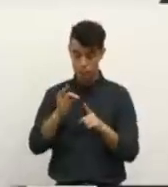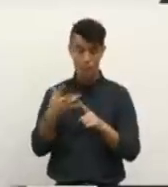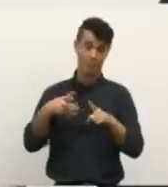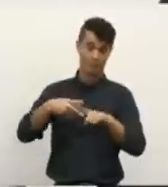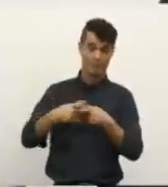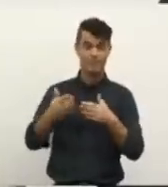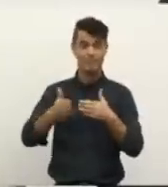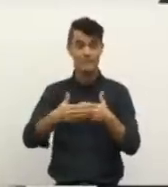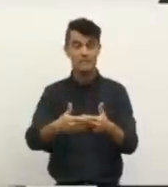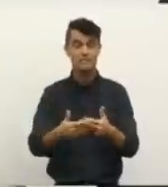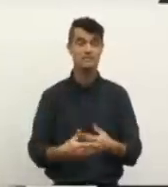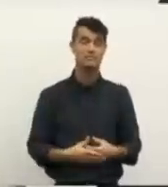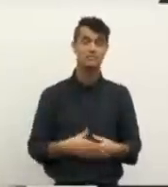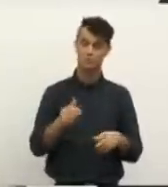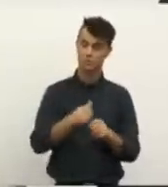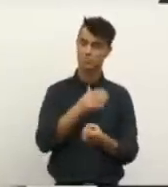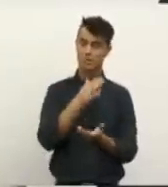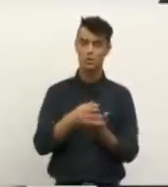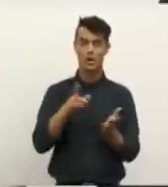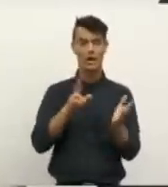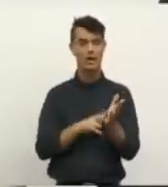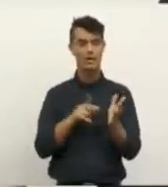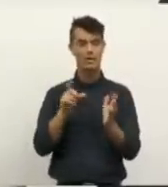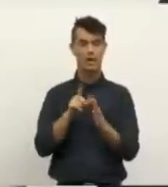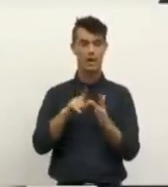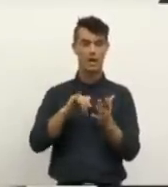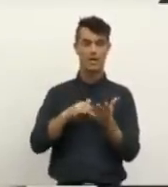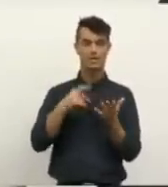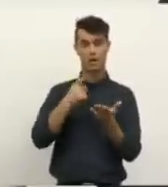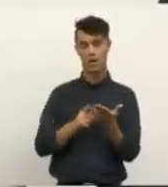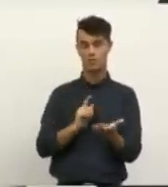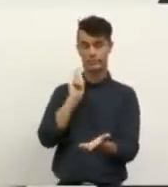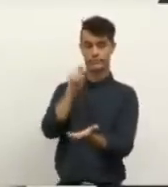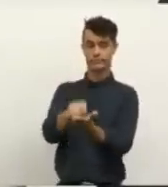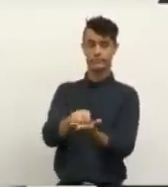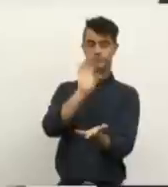So making sure that, you know, the NDIS doesn't just fund the wheelchair